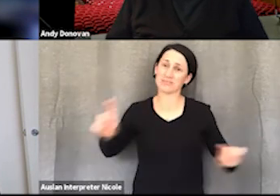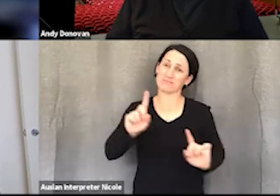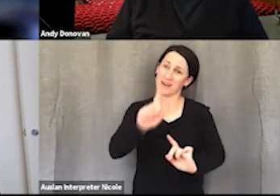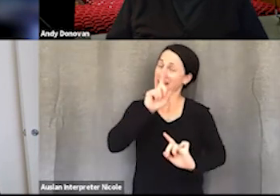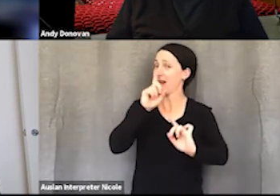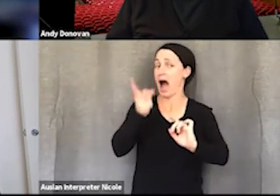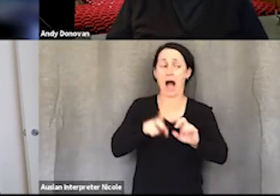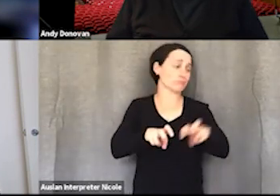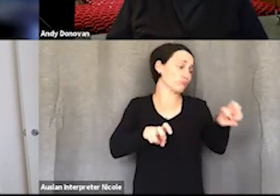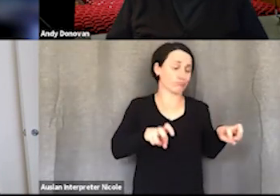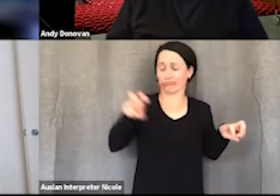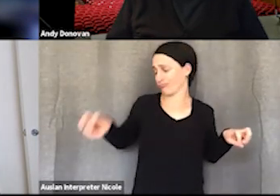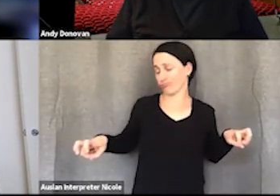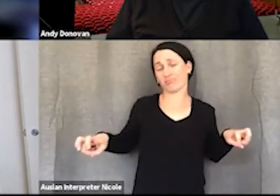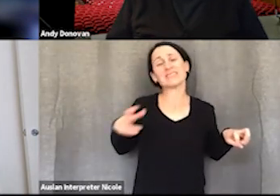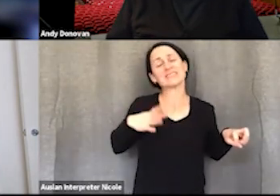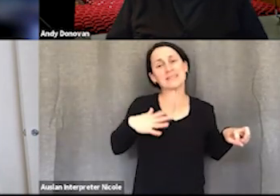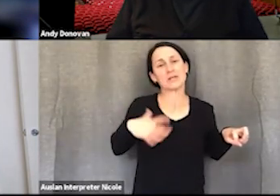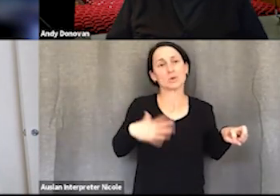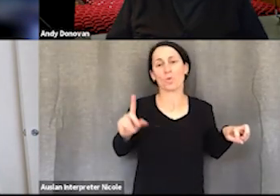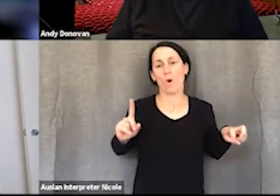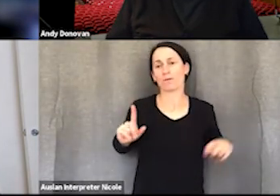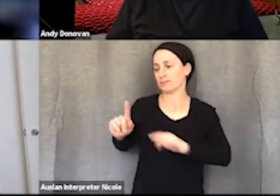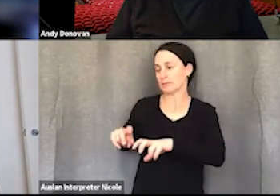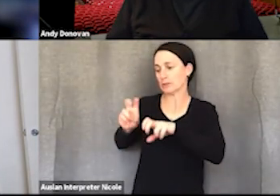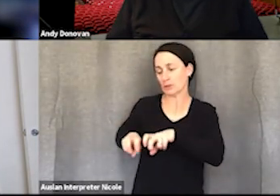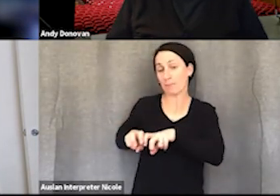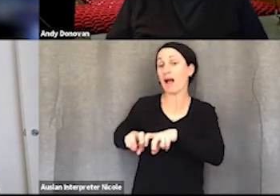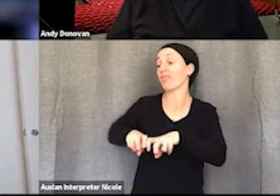We need to run to having a spare seat between each group in the theatre. We need some space." This